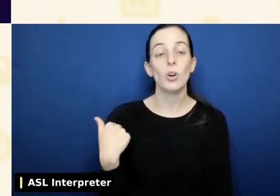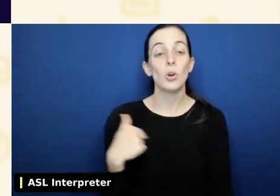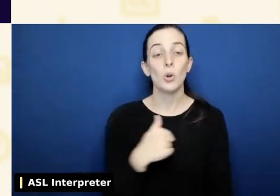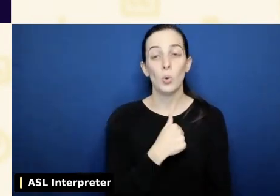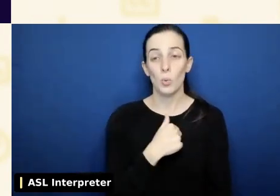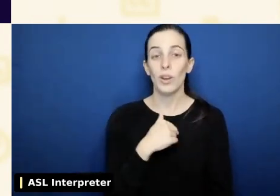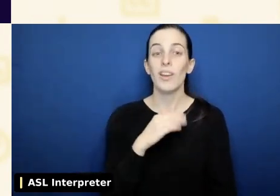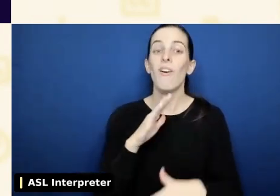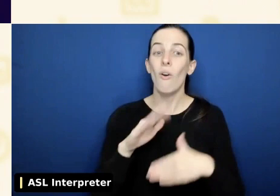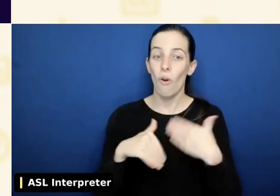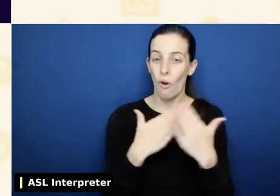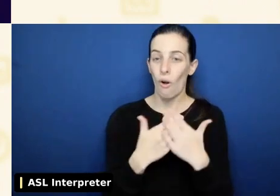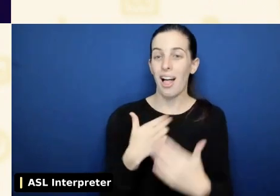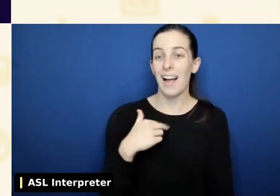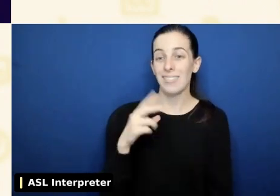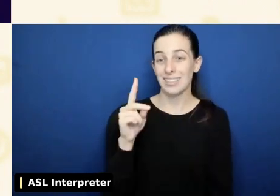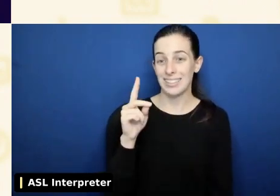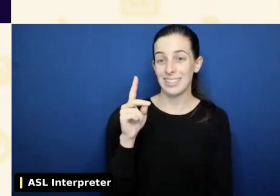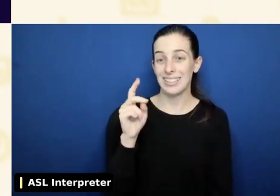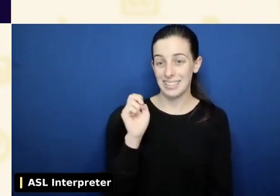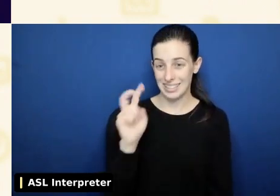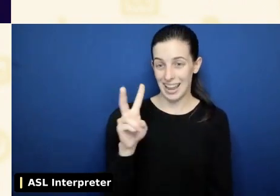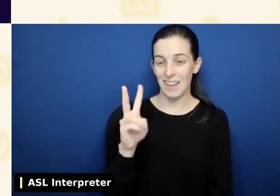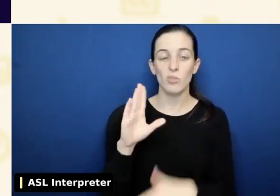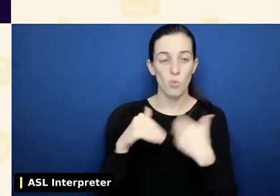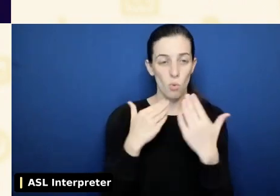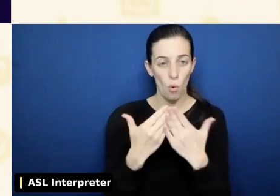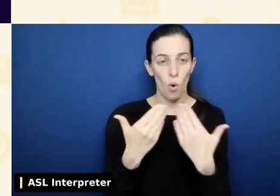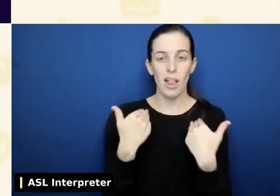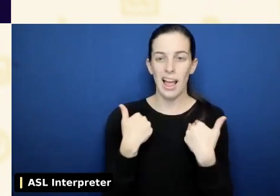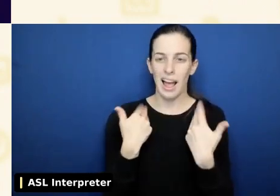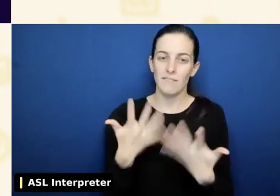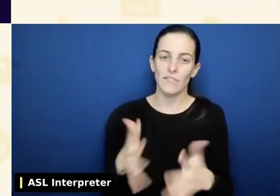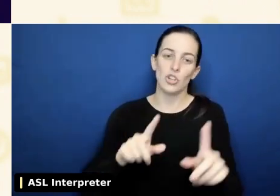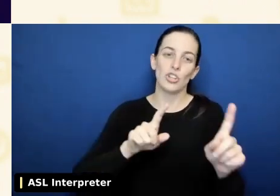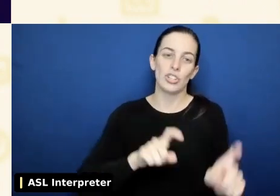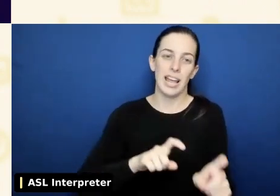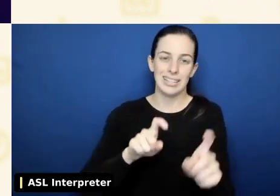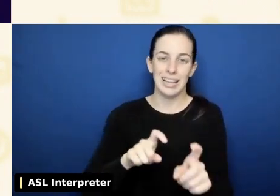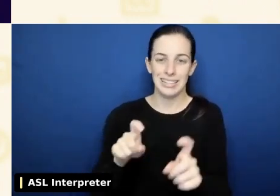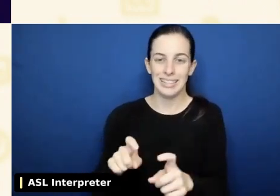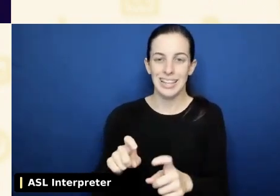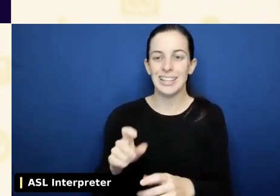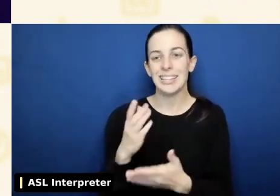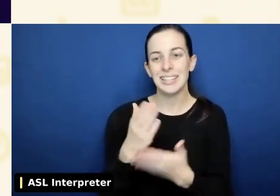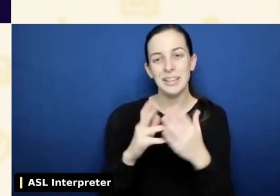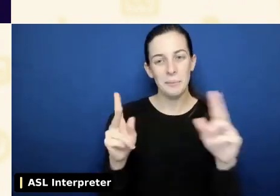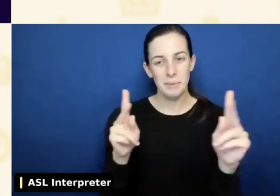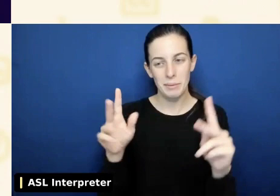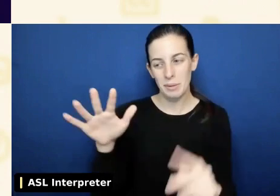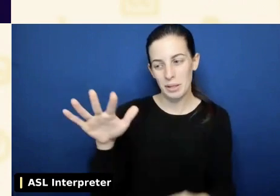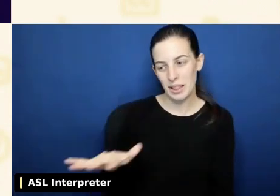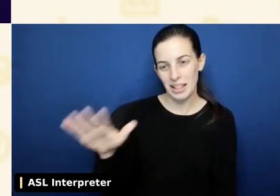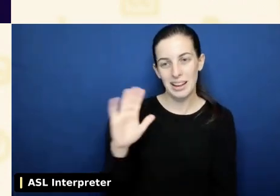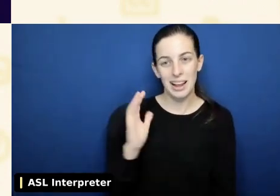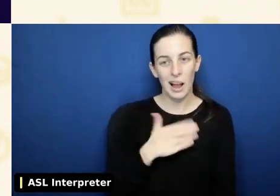I accessibility test, and we have people like Raghavendra, an accessibility specialist at our company who do accessibility testing.